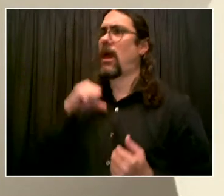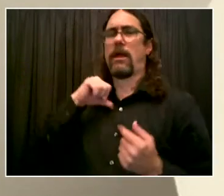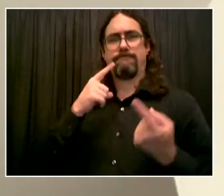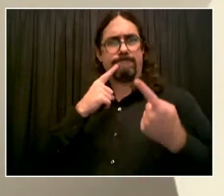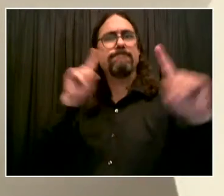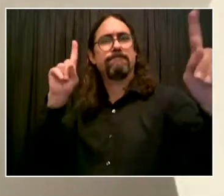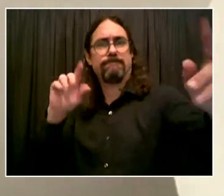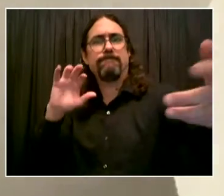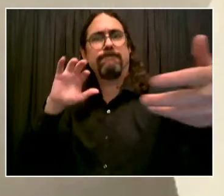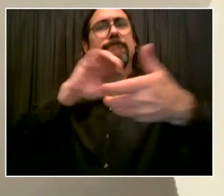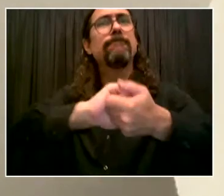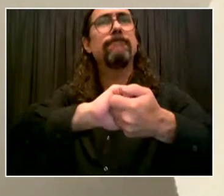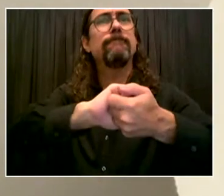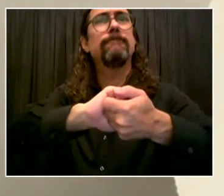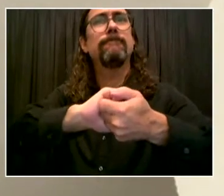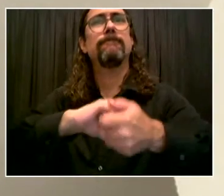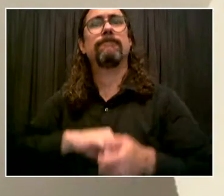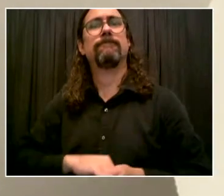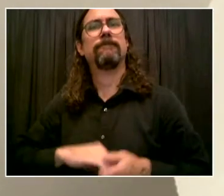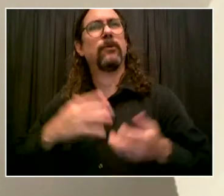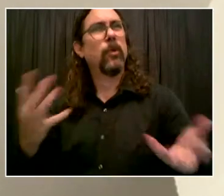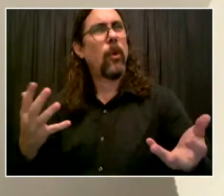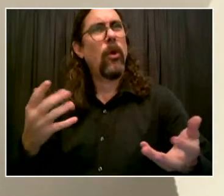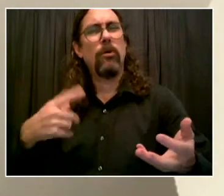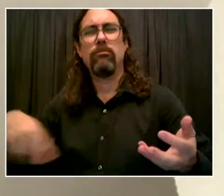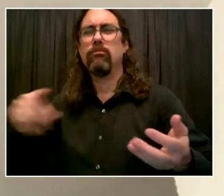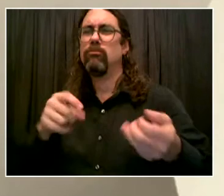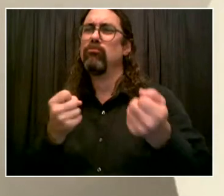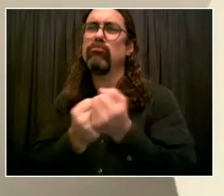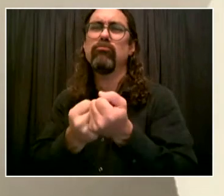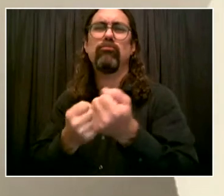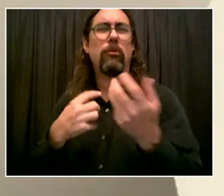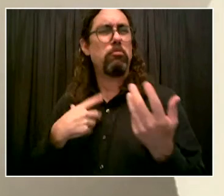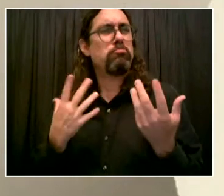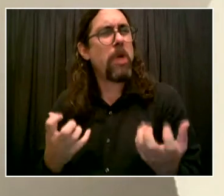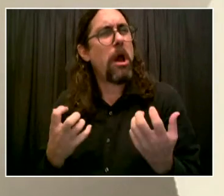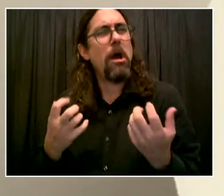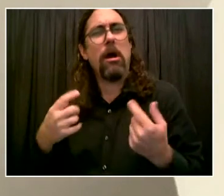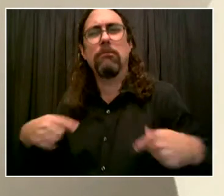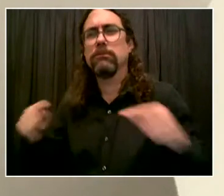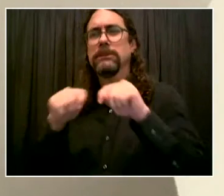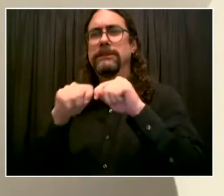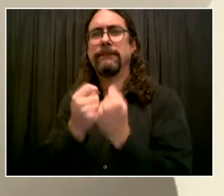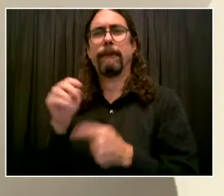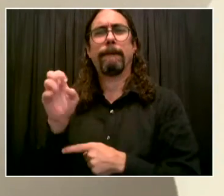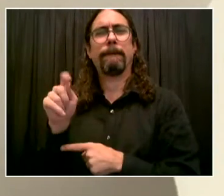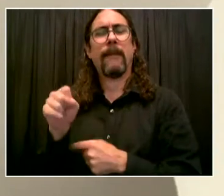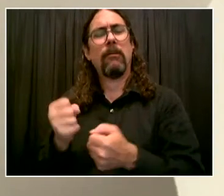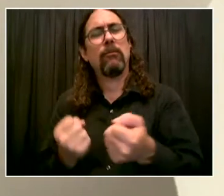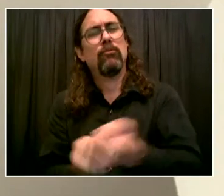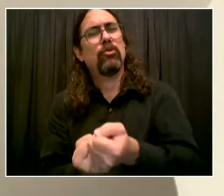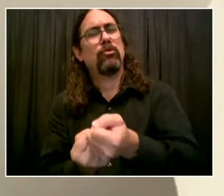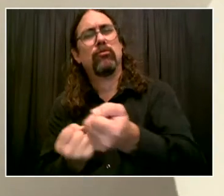WE HAVE BEEN ABLE TO PARTNER WITH YOU AND TO BE AS SUPPORTIVE AS WE HAVE BEEN